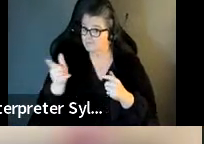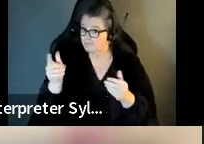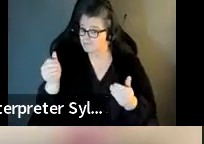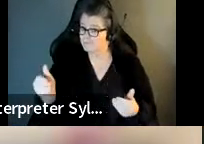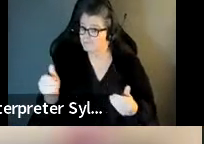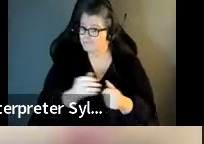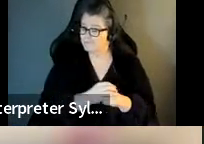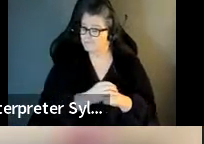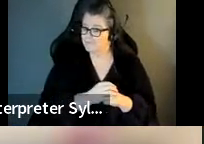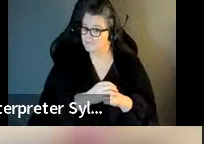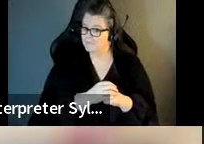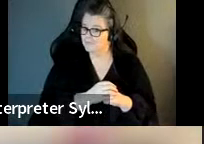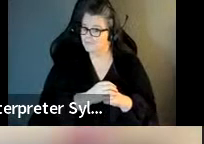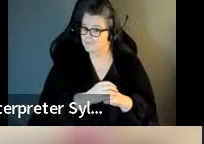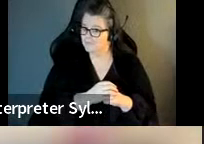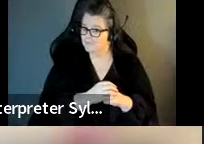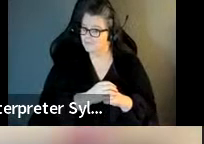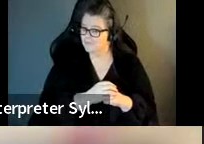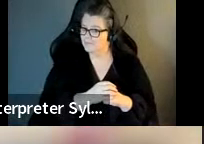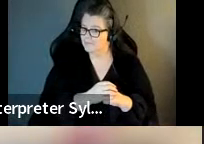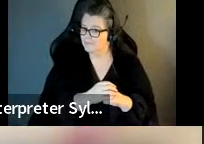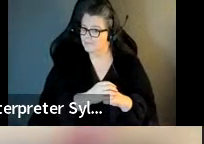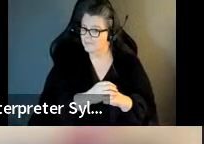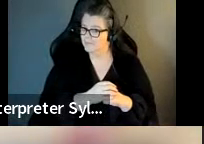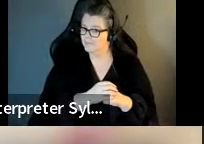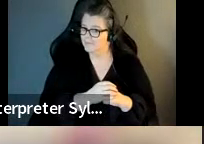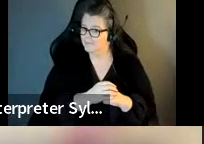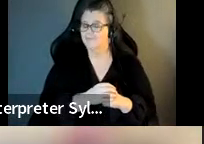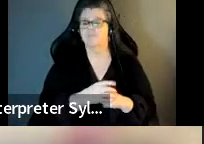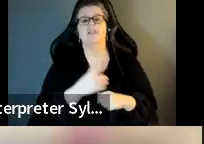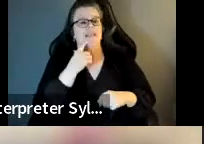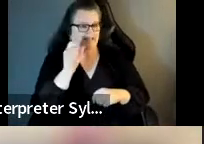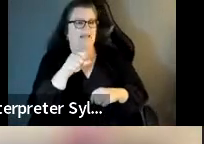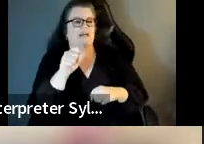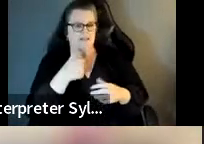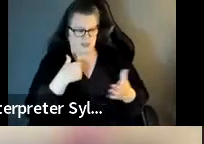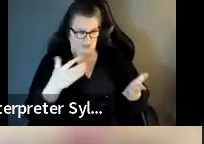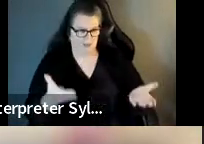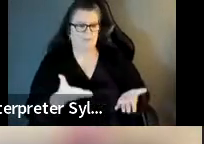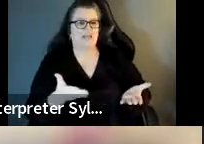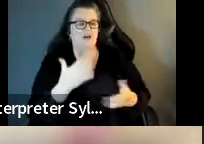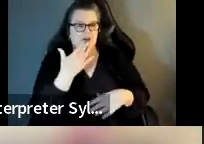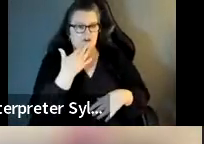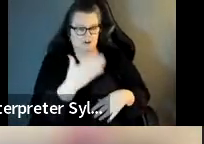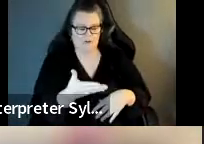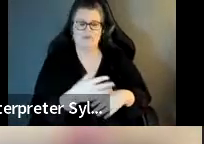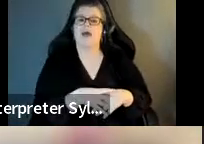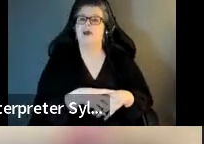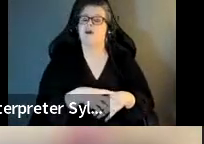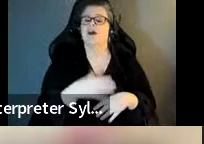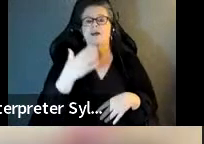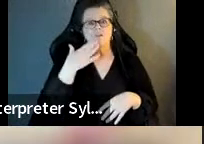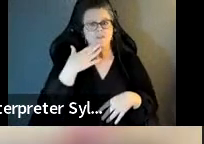Darren Walters: Yes, I'm here. Thank you. Good afternoon. My name is Darren Walters.